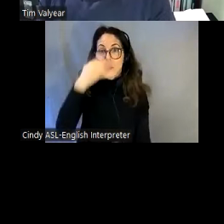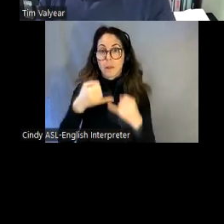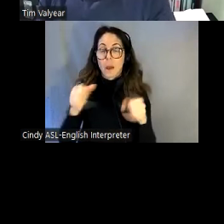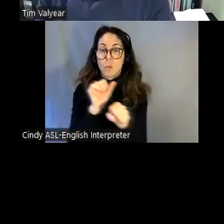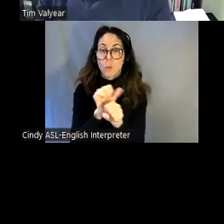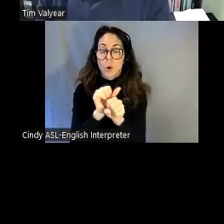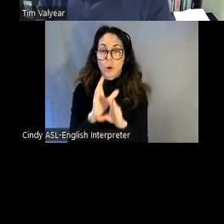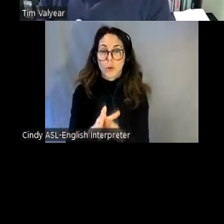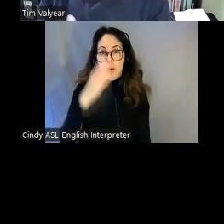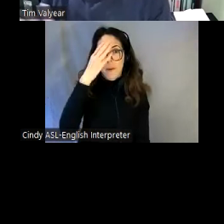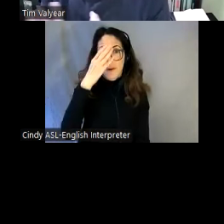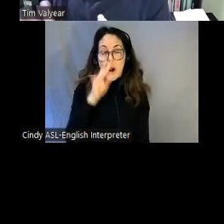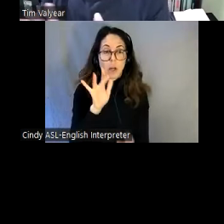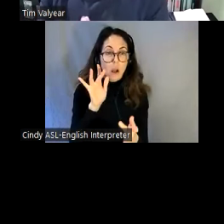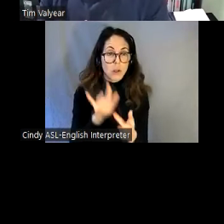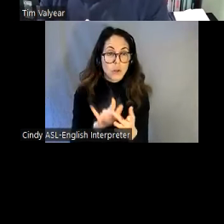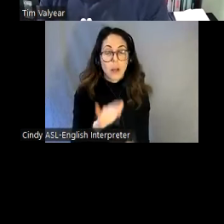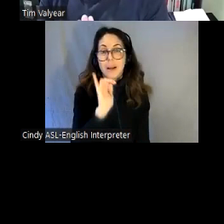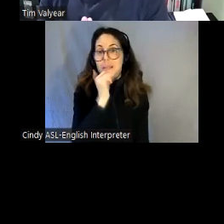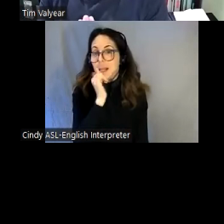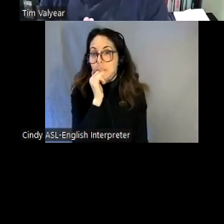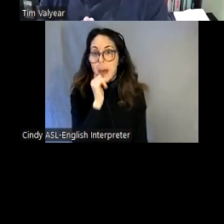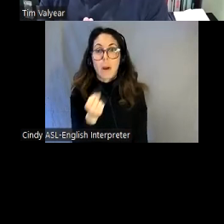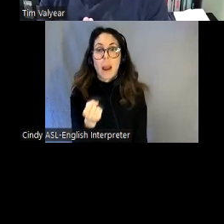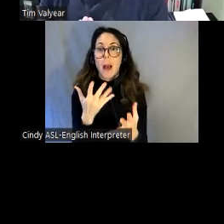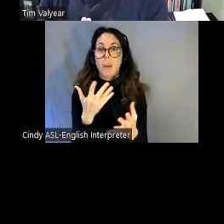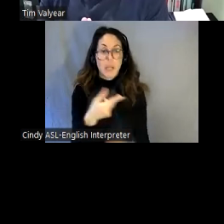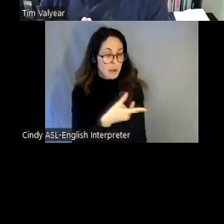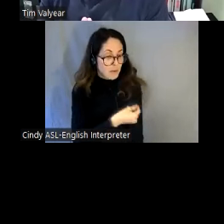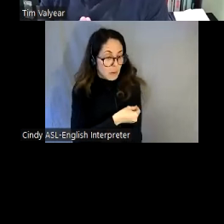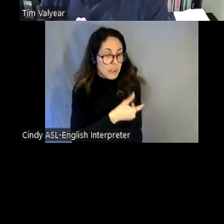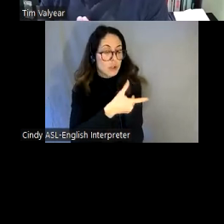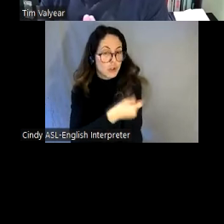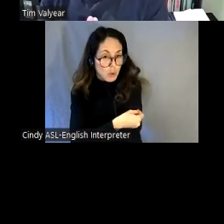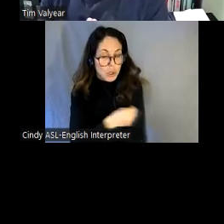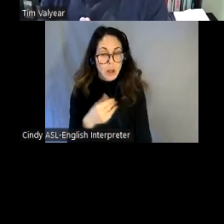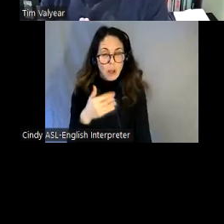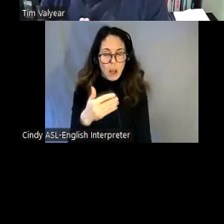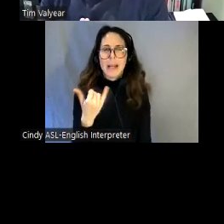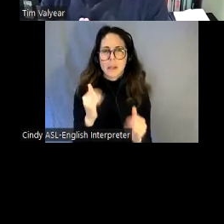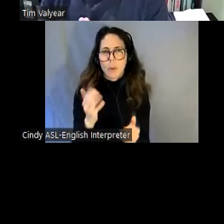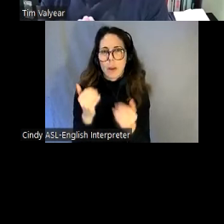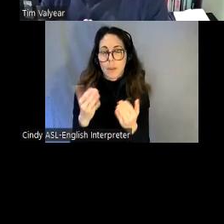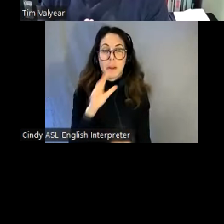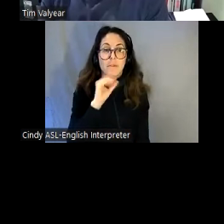concern with Omicron that's being watched now as well. Adults front line health care workers have been direct